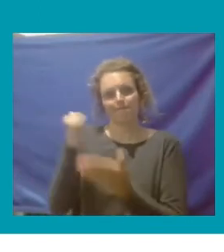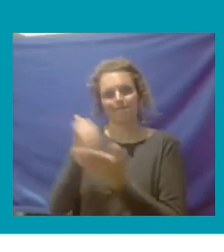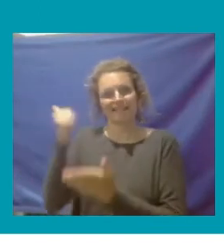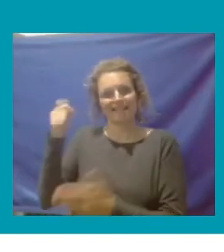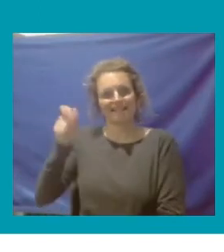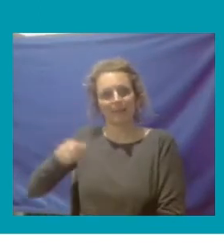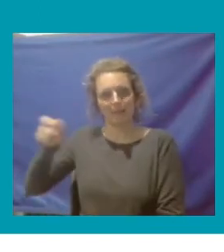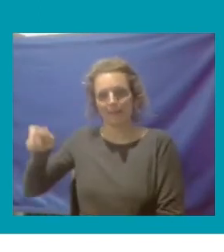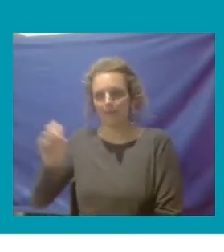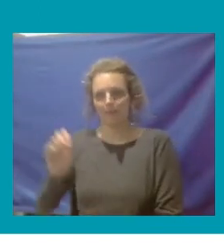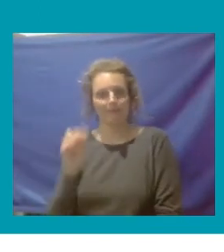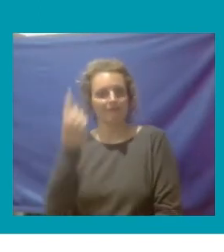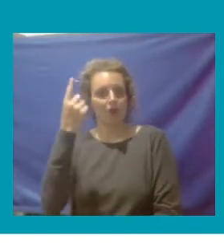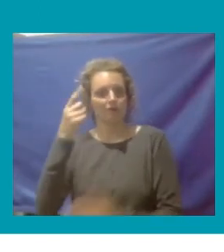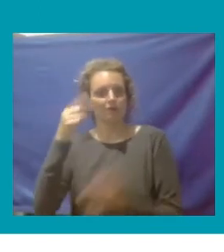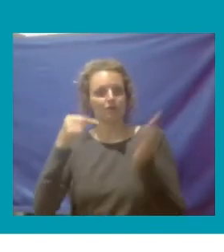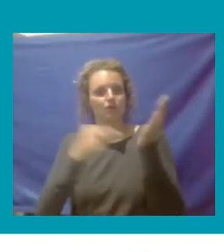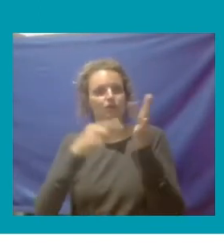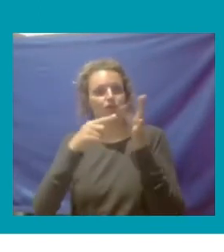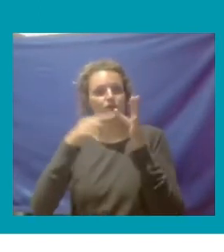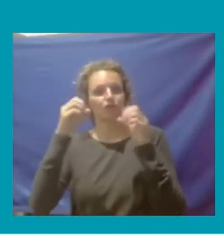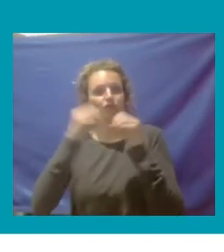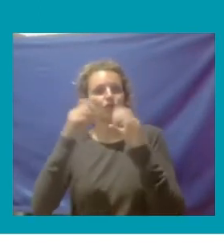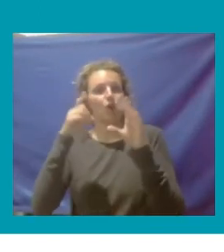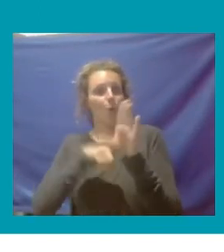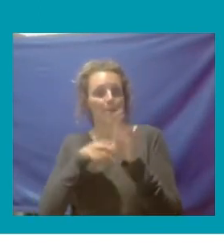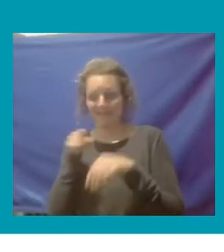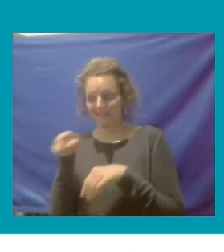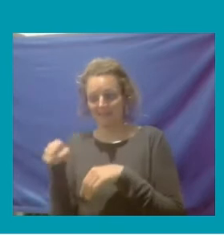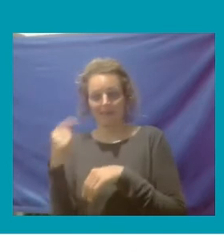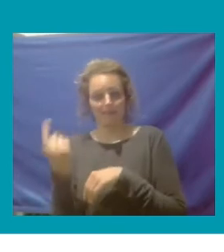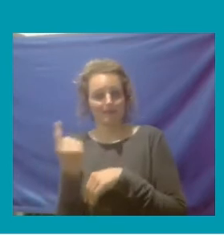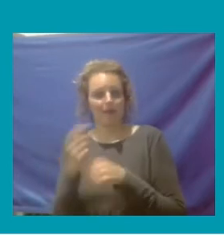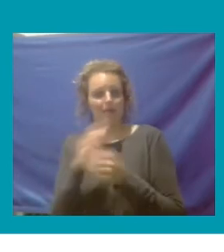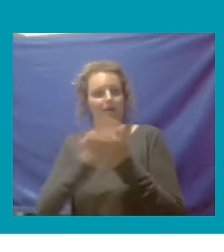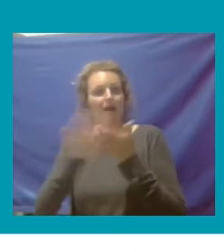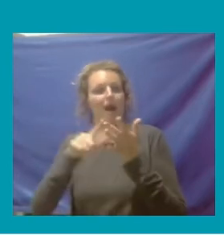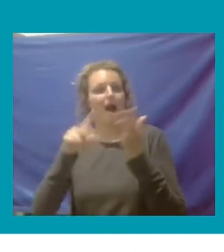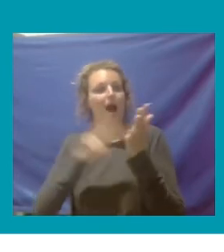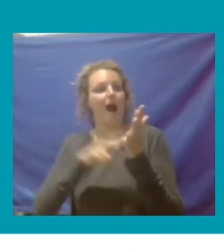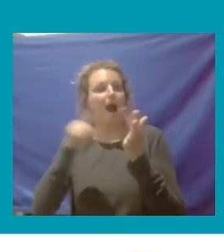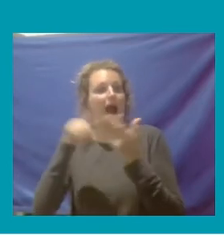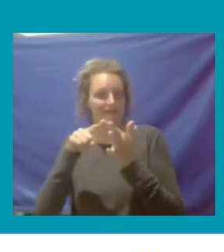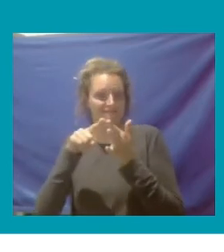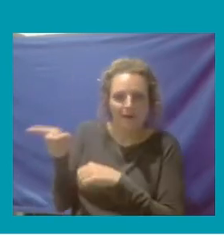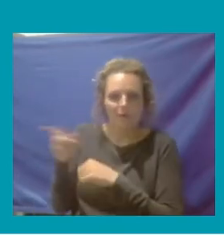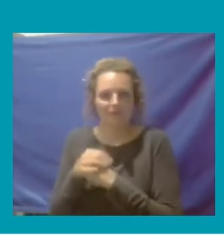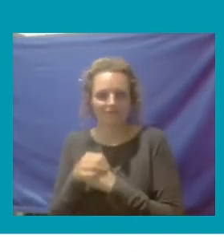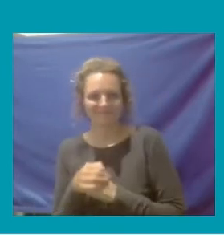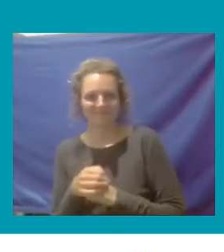concierge which sounds mighty posh And most important thing about the service search.